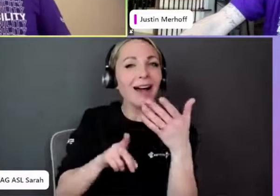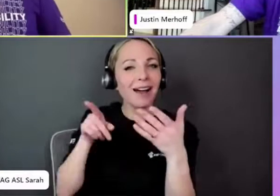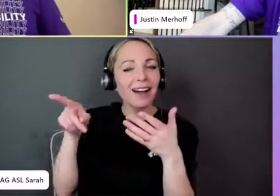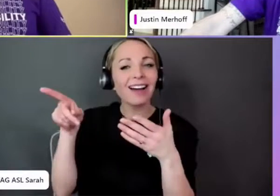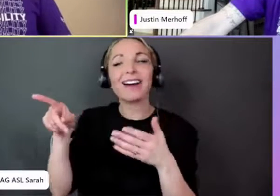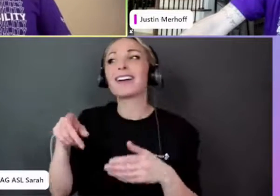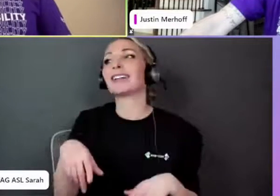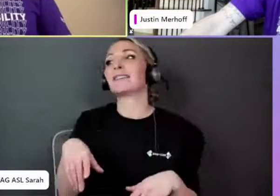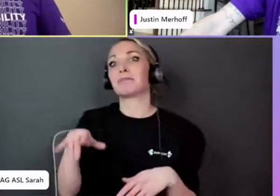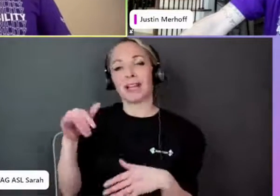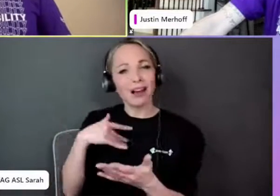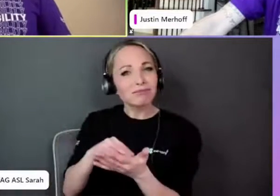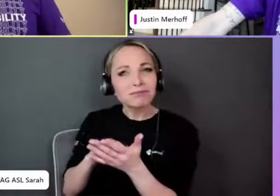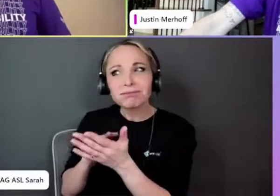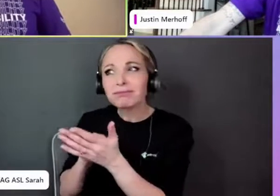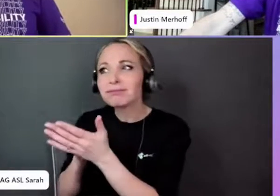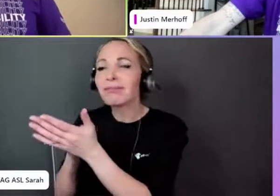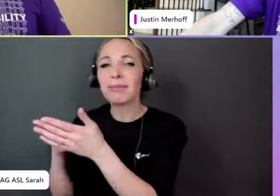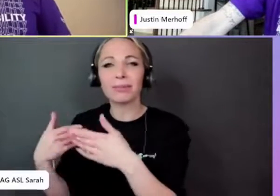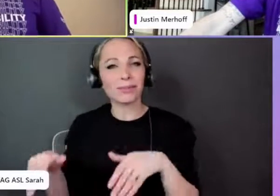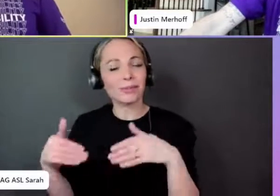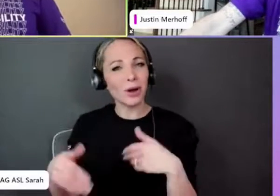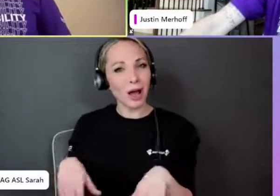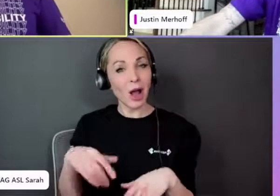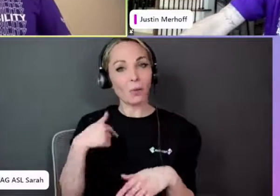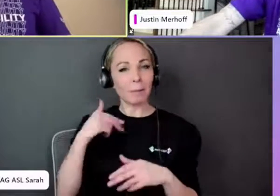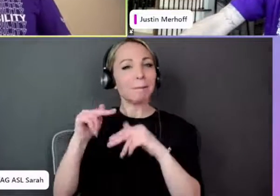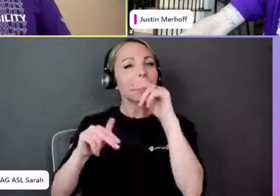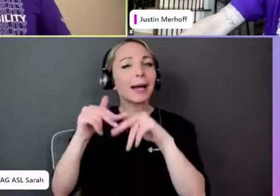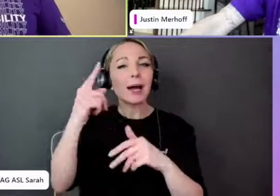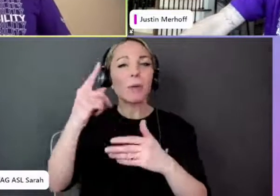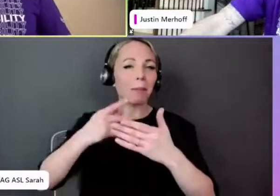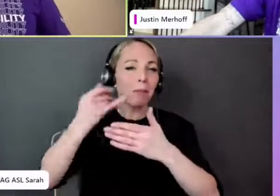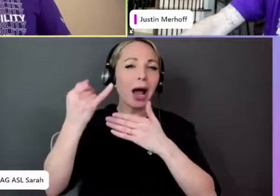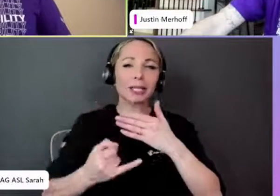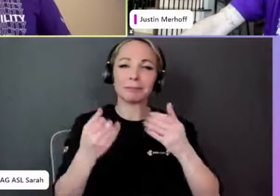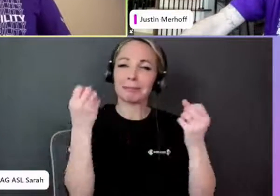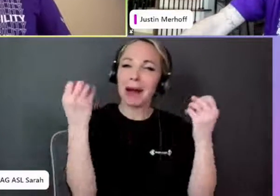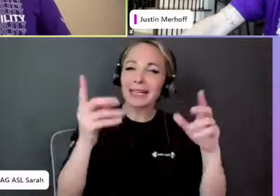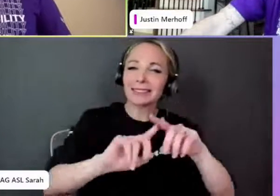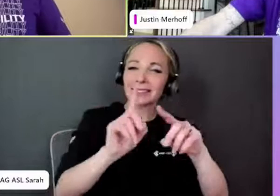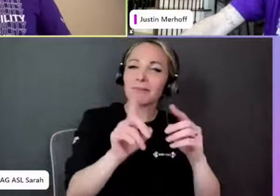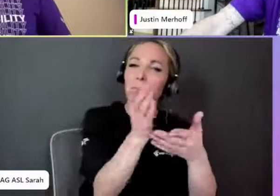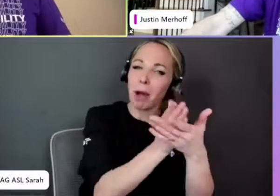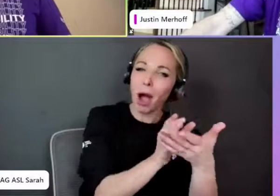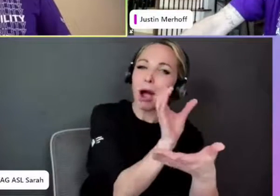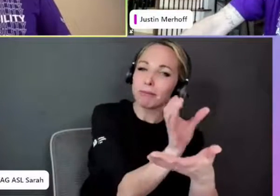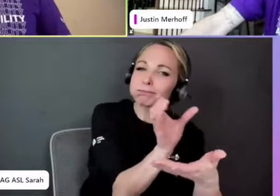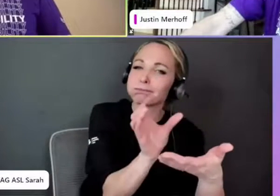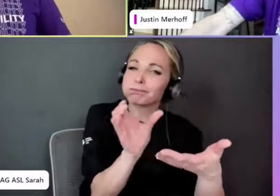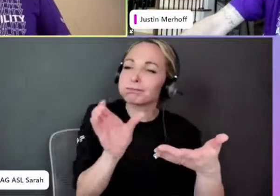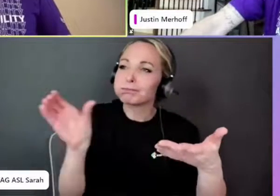of the project, a requirement was find some accessibility issues that you inevitably created